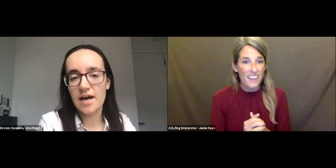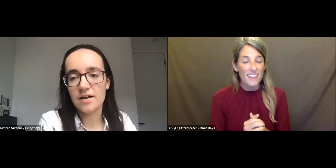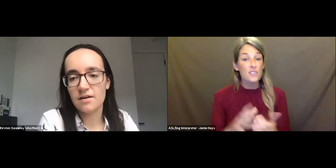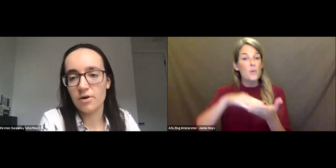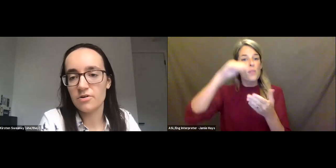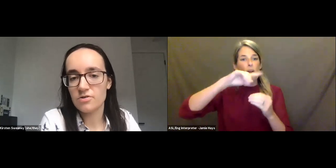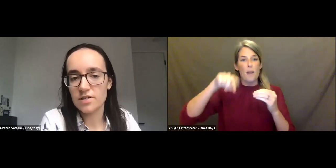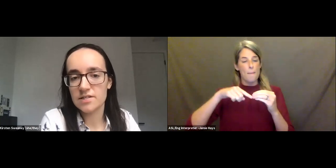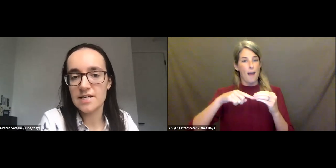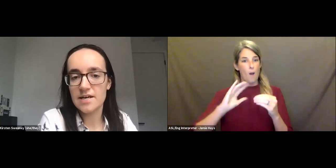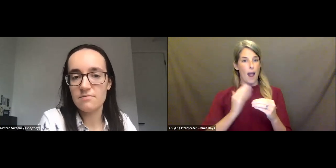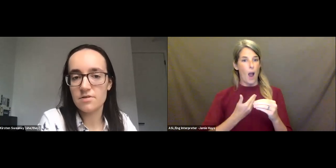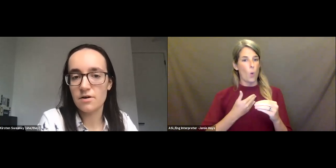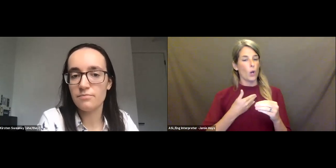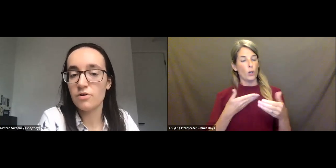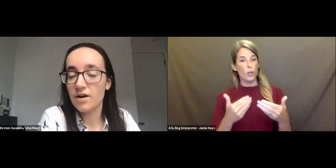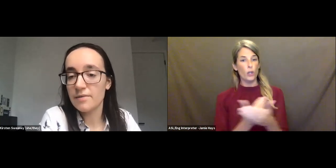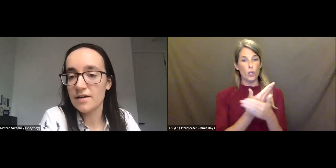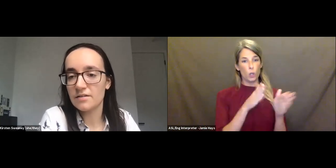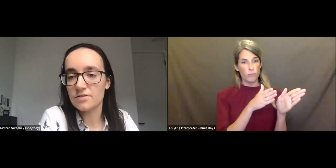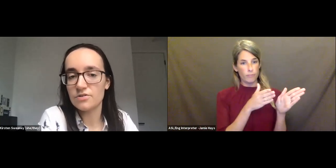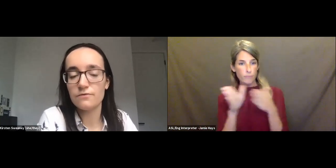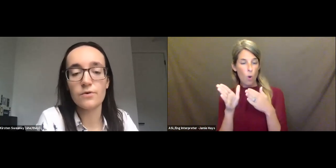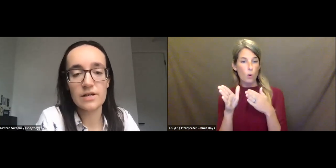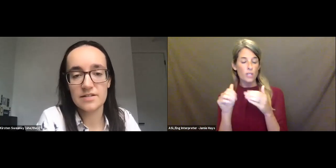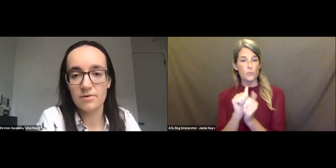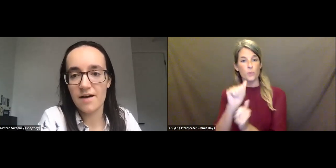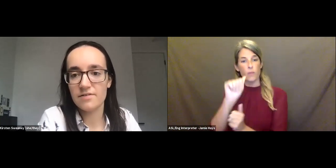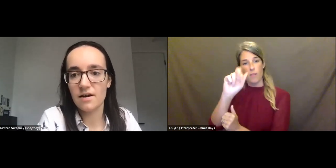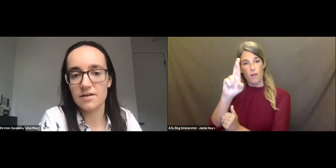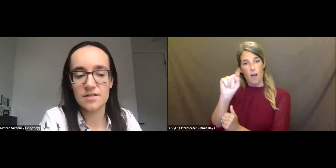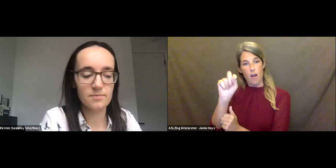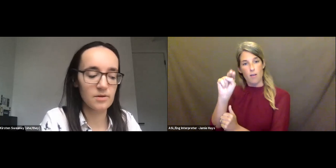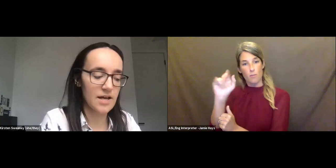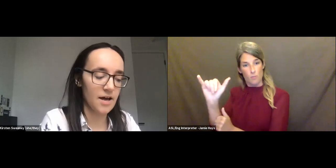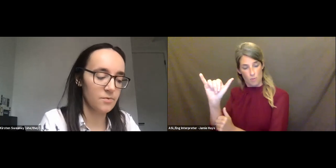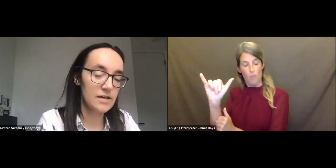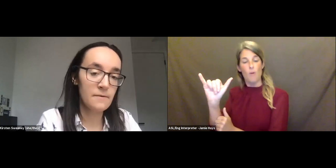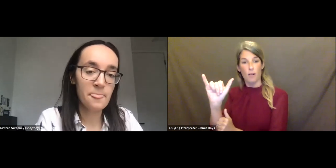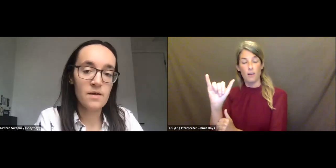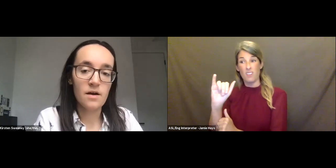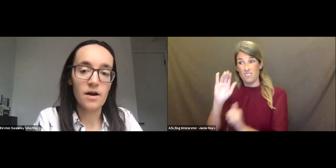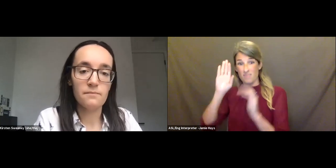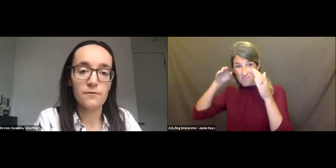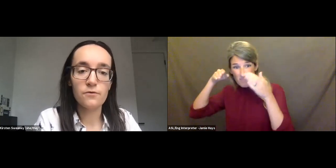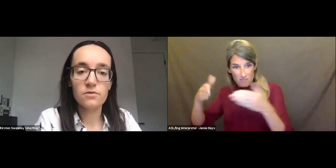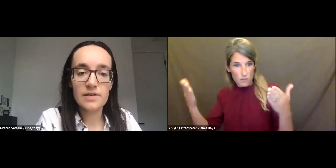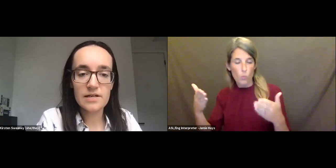that A.R.T./New York is taking with our programming and this new focus that we're having on disability equity. Before we